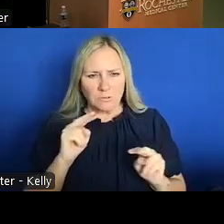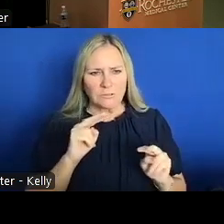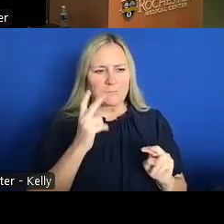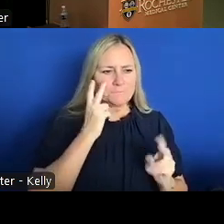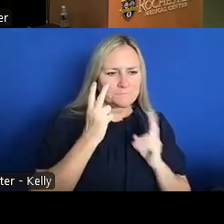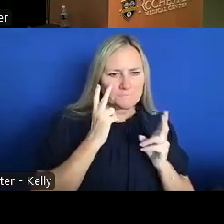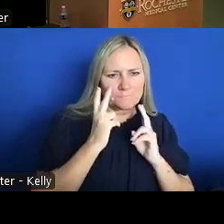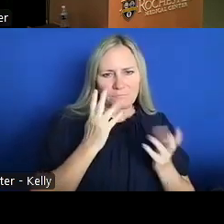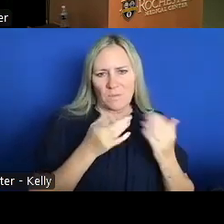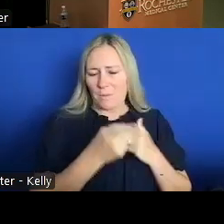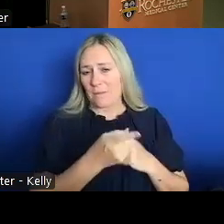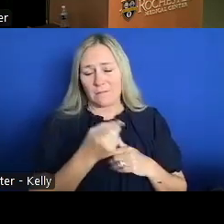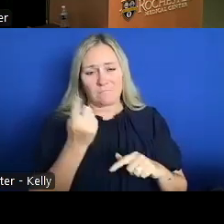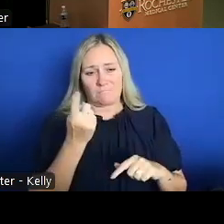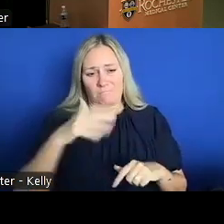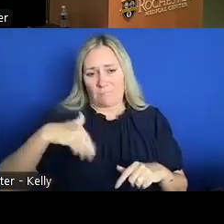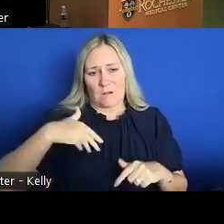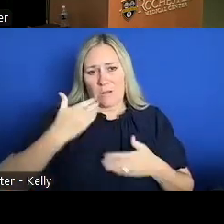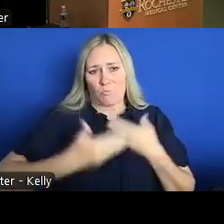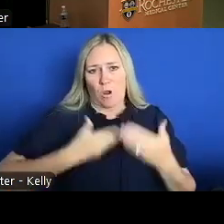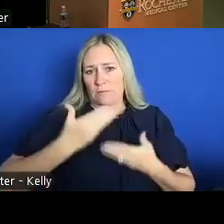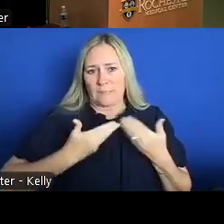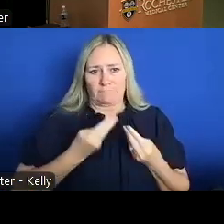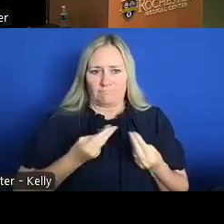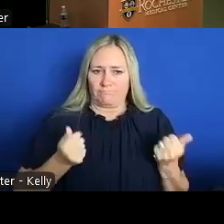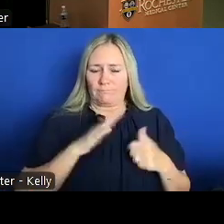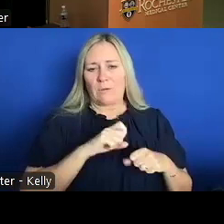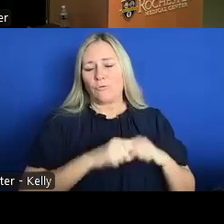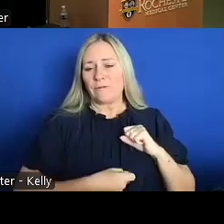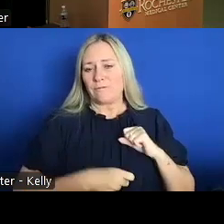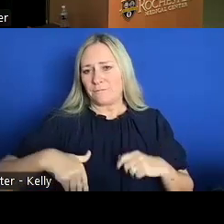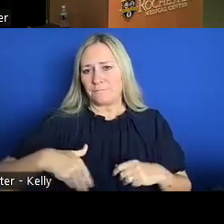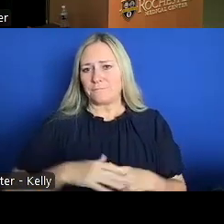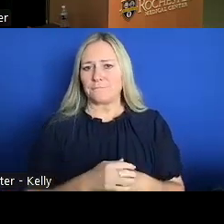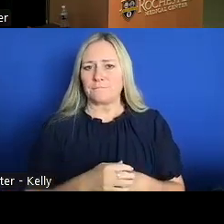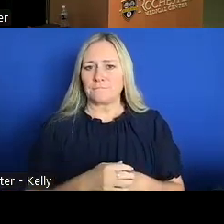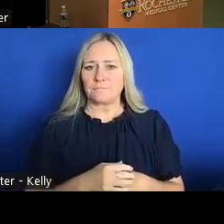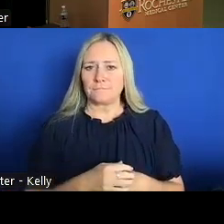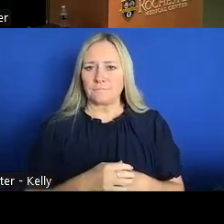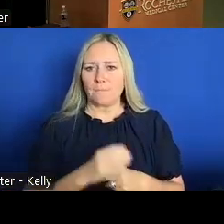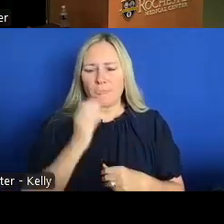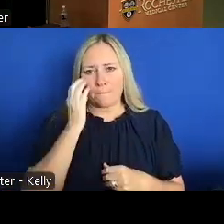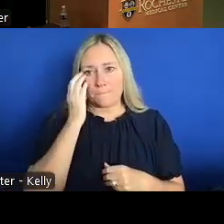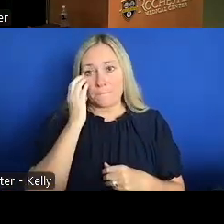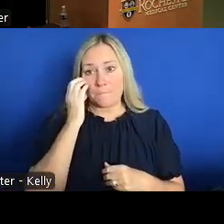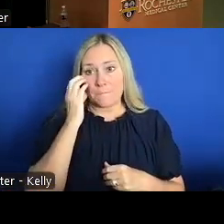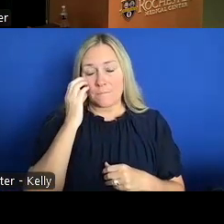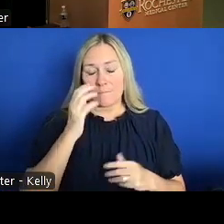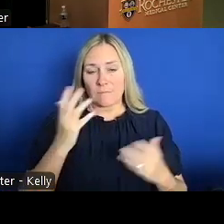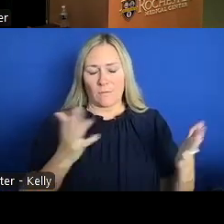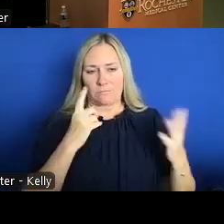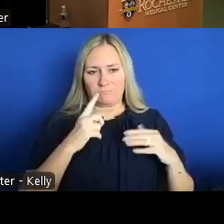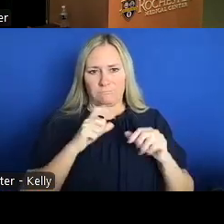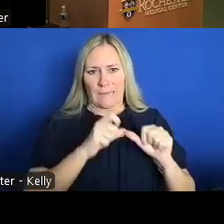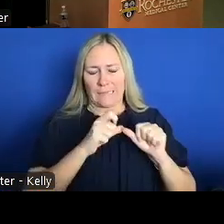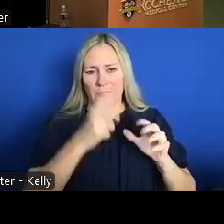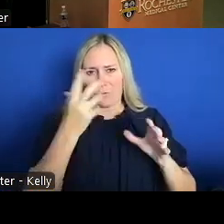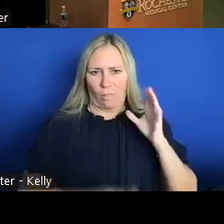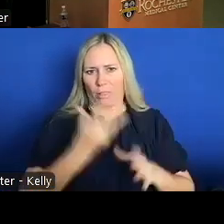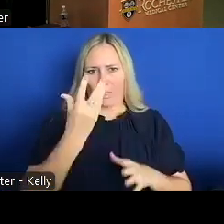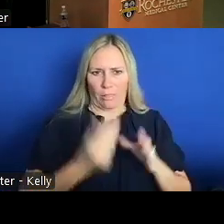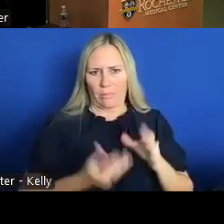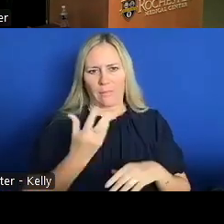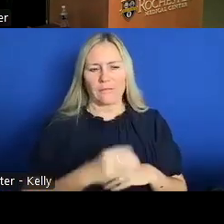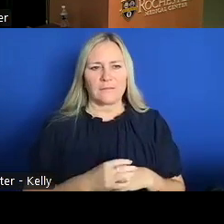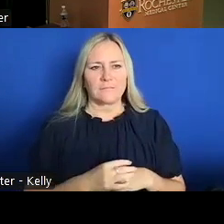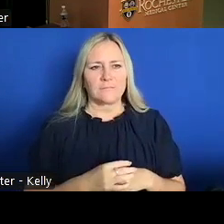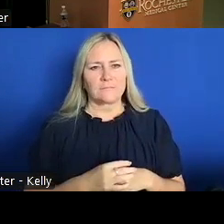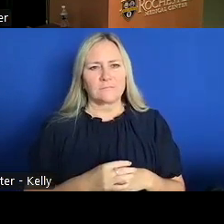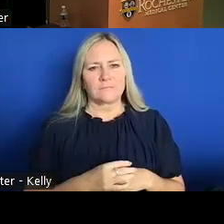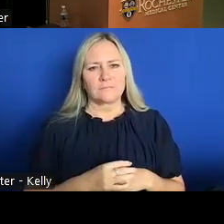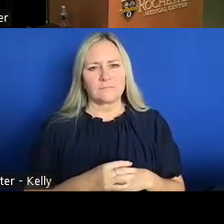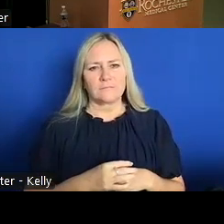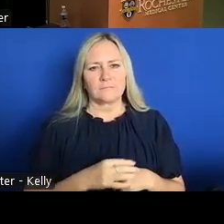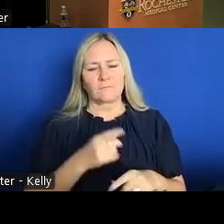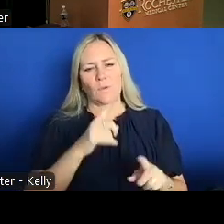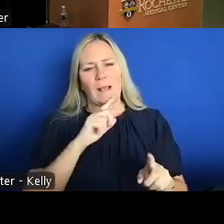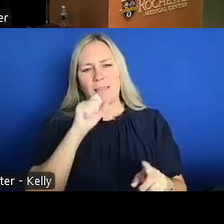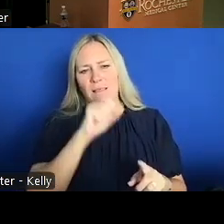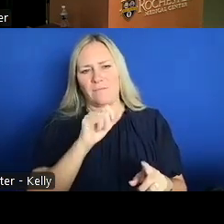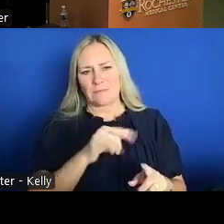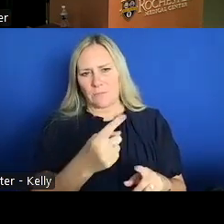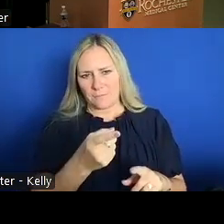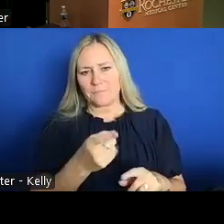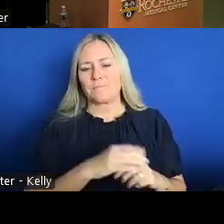process their grief um okay I think oh jeez want I love this about uh cultural resources because